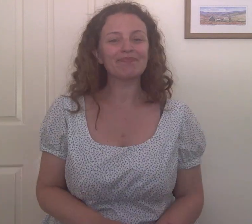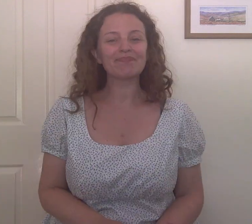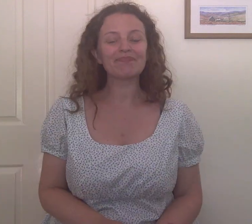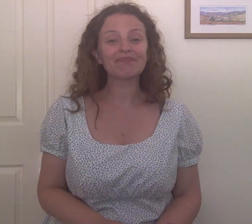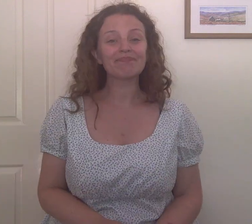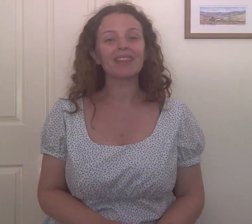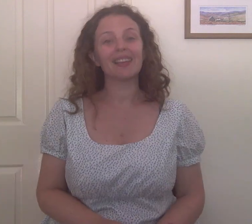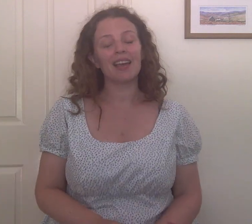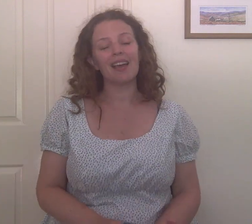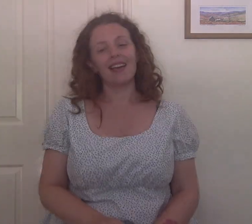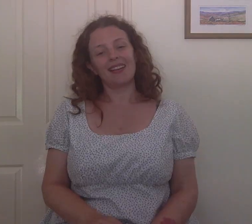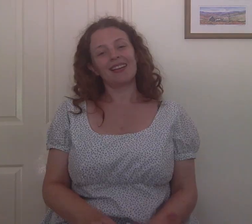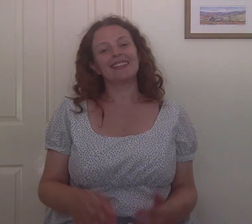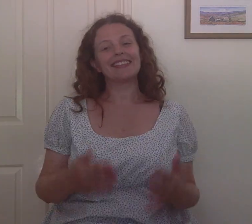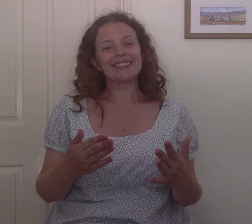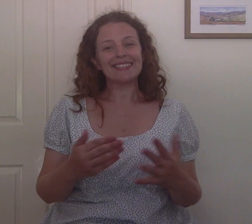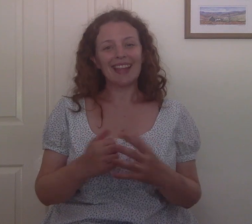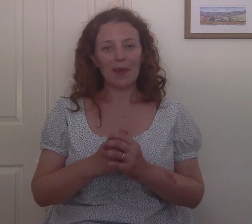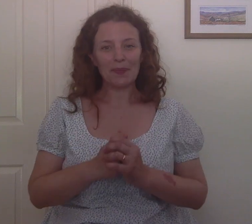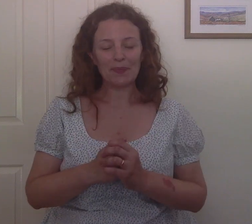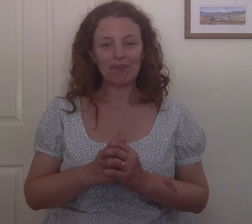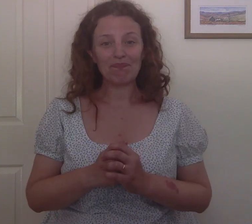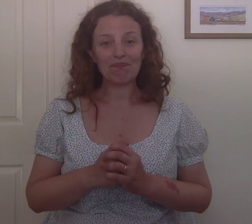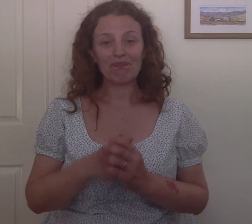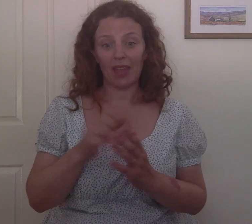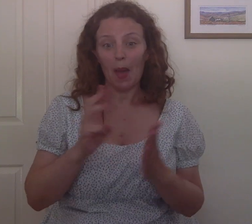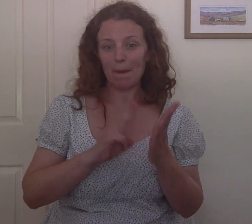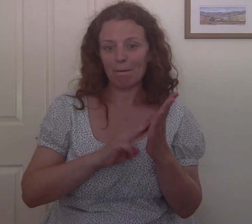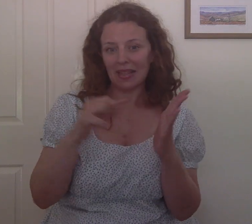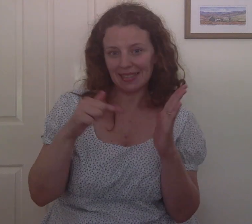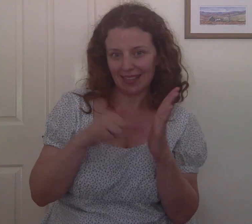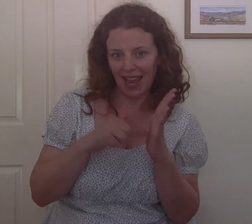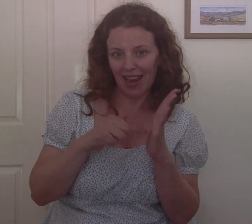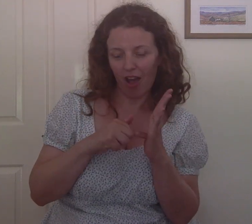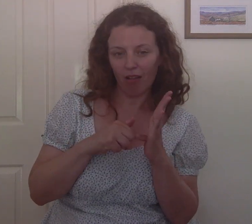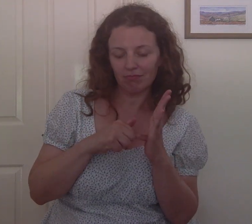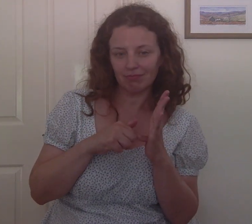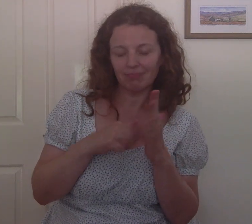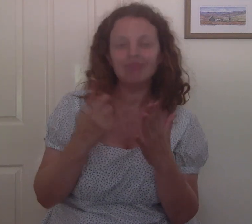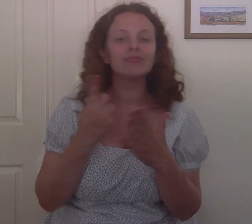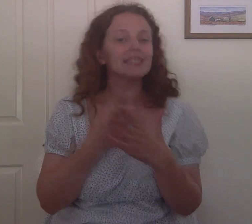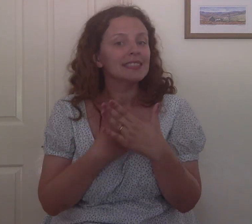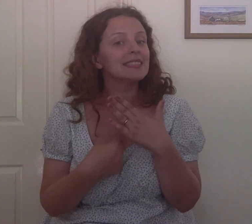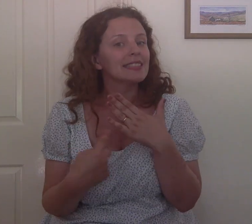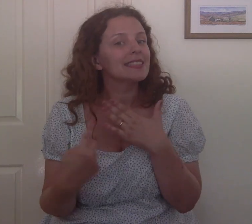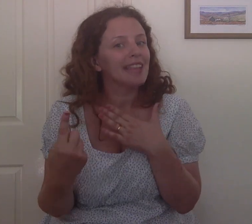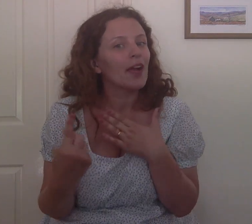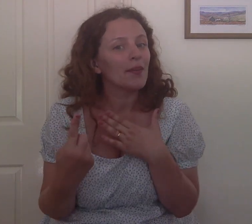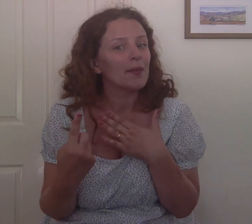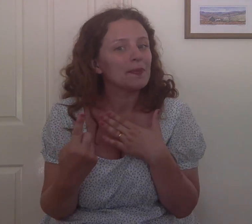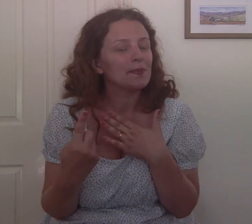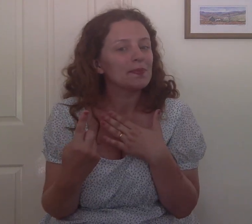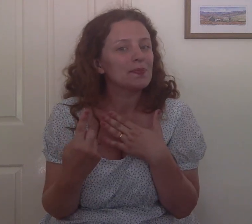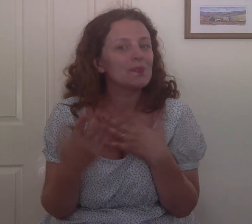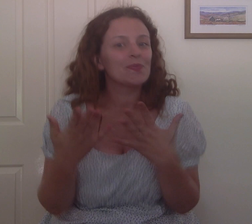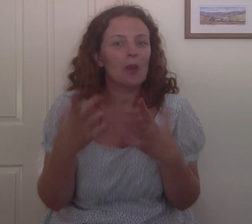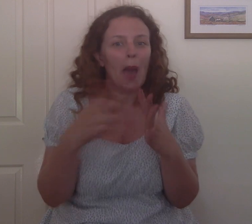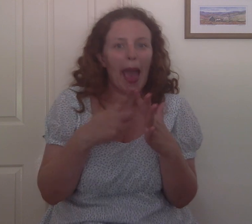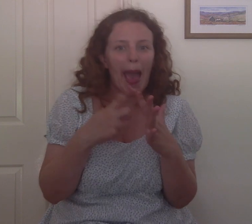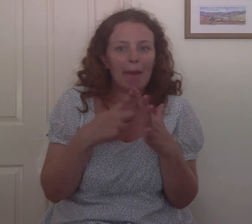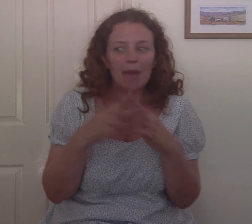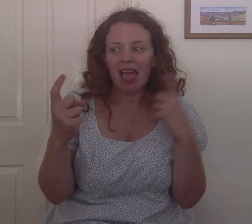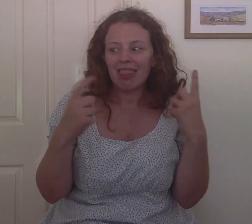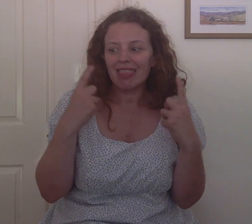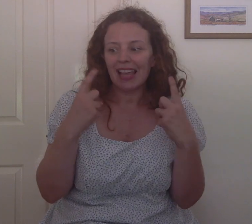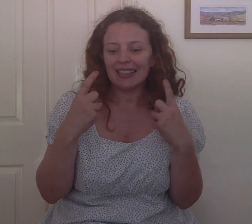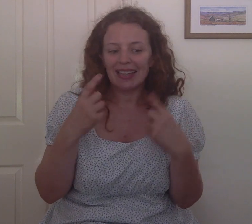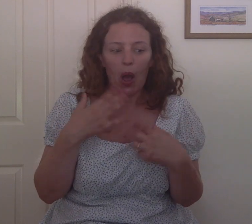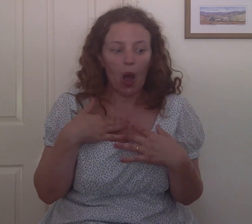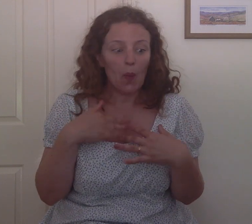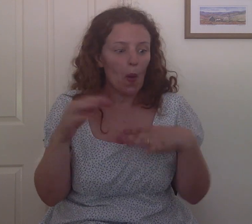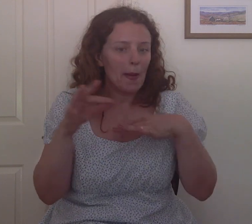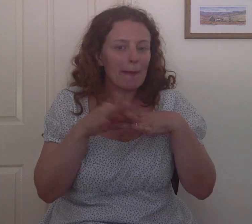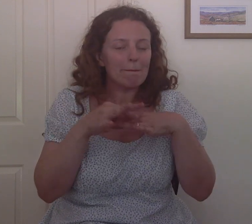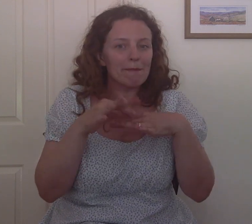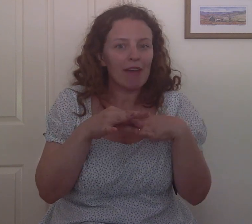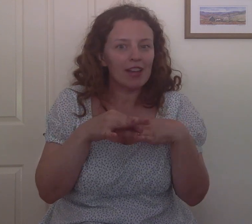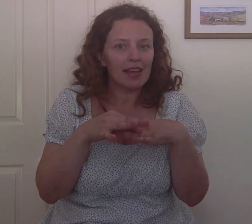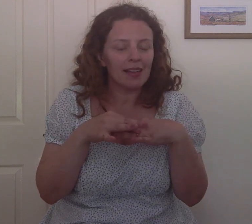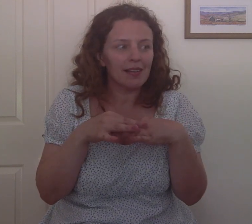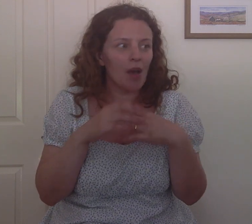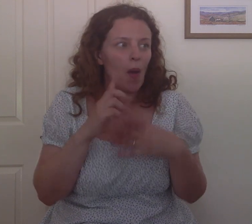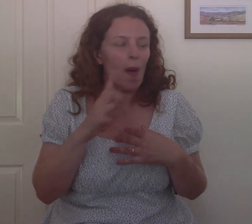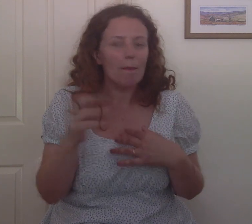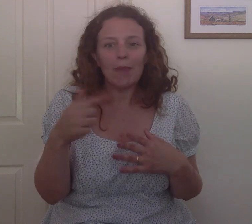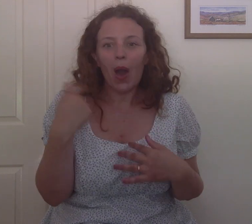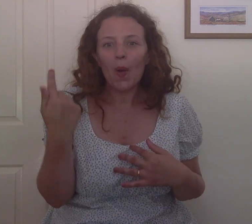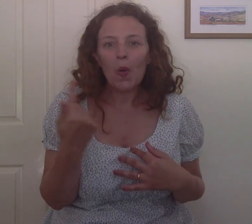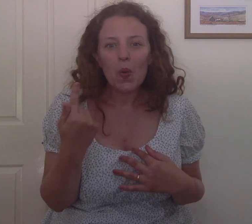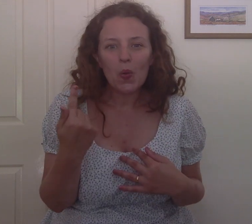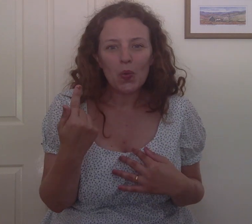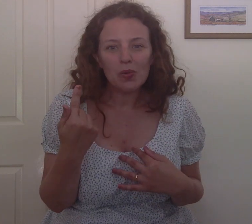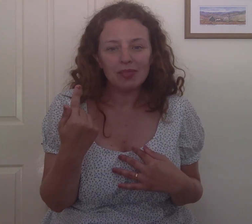Now Miss Taylor was single and Emma thought it would be a good idea if she got married.